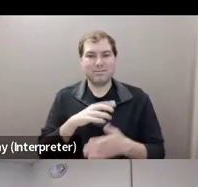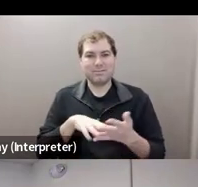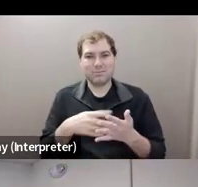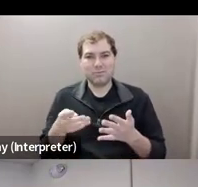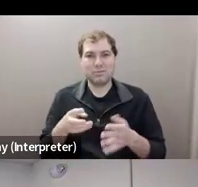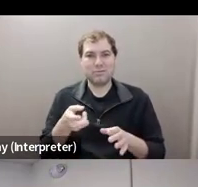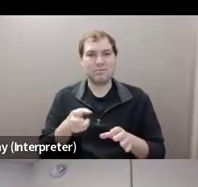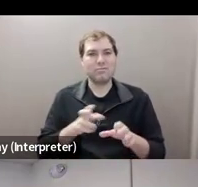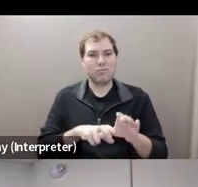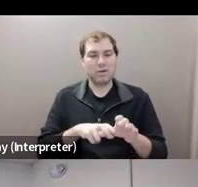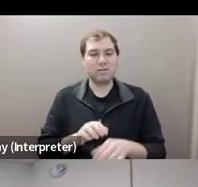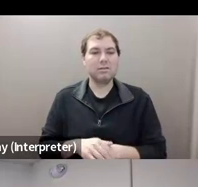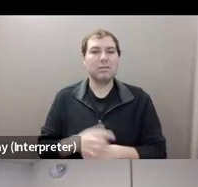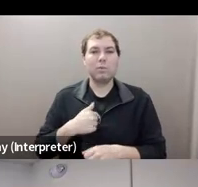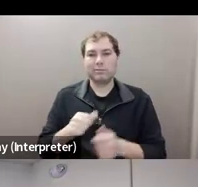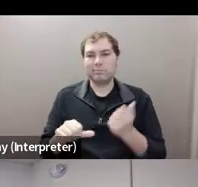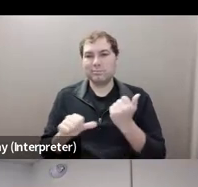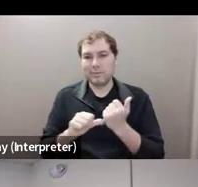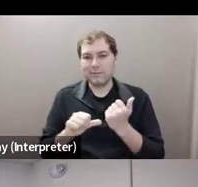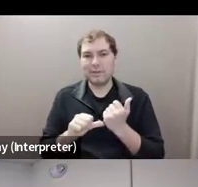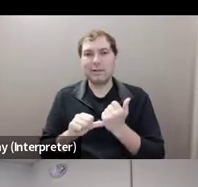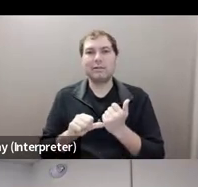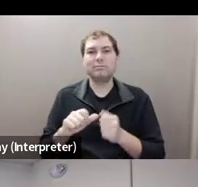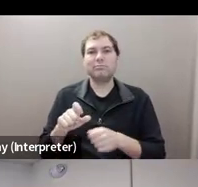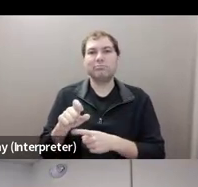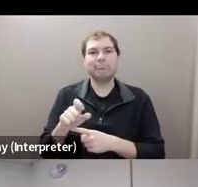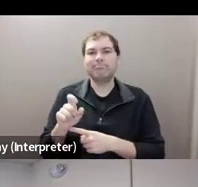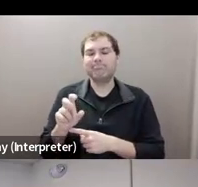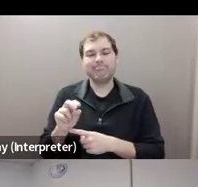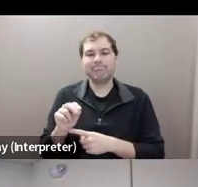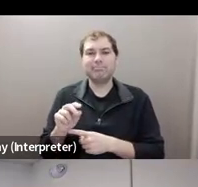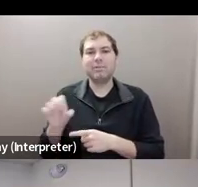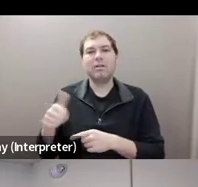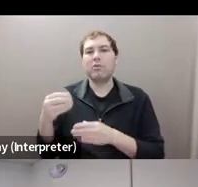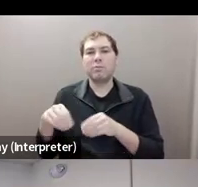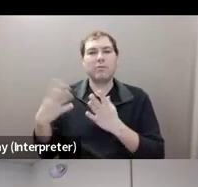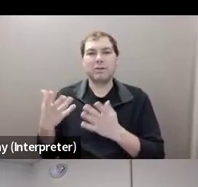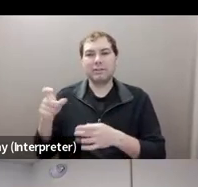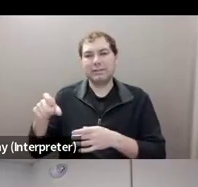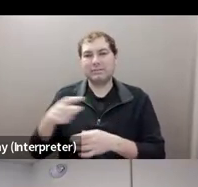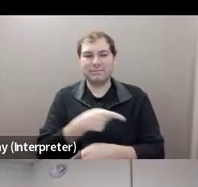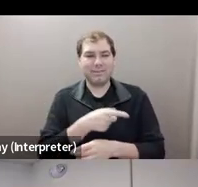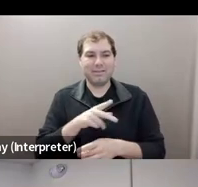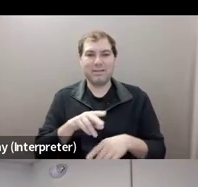Pam Davies: and we advocated, you know we need another provider. This provider is, you know, incompetent